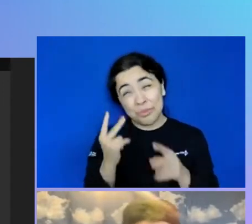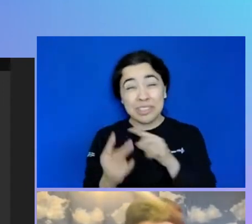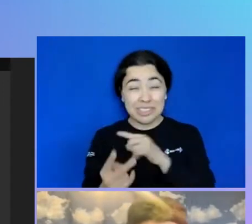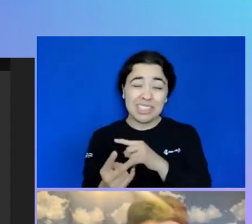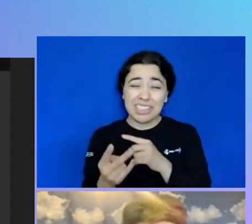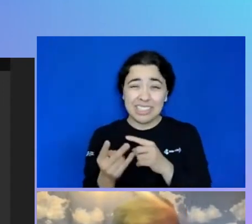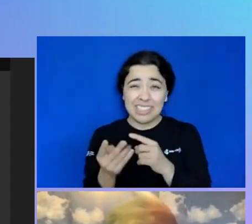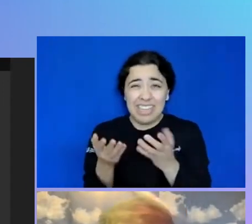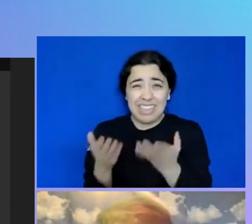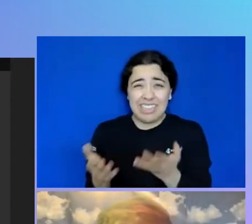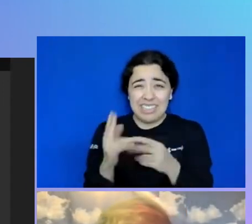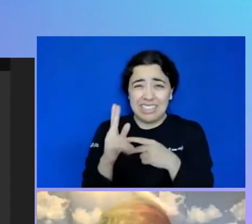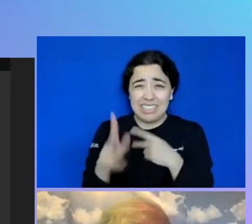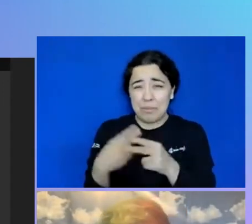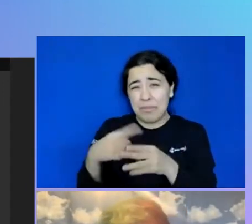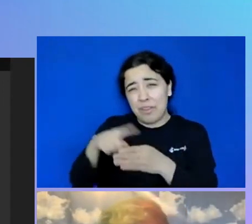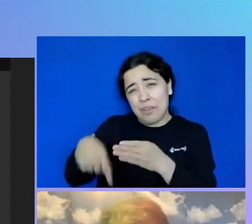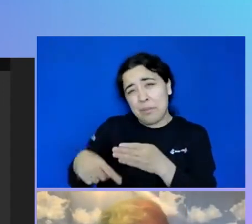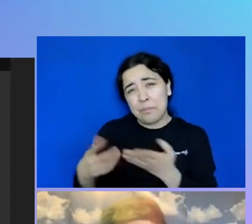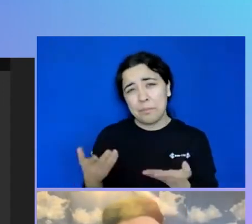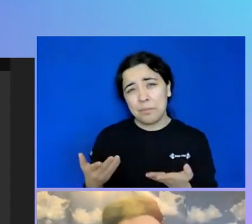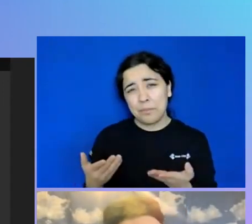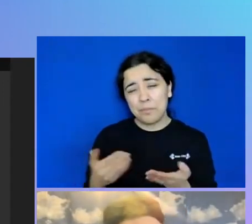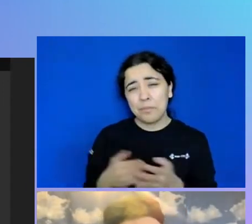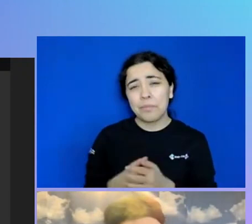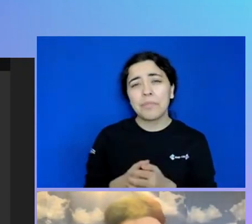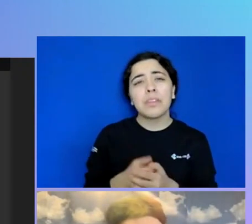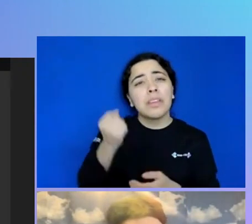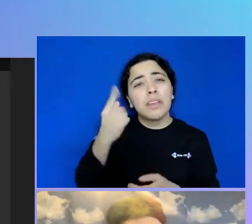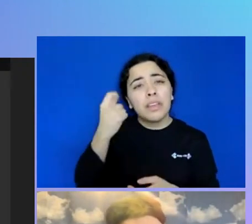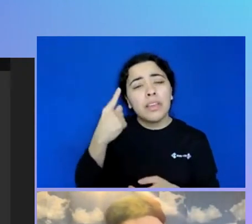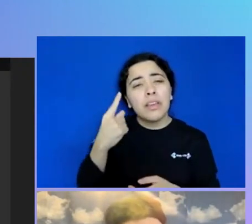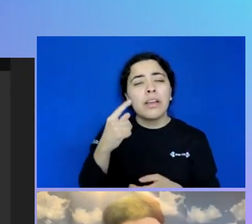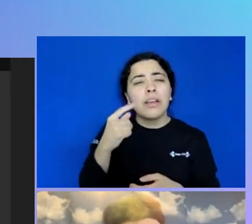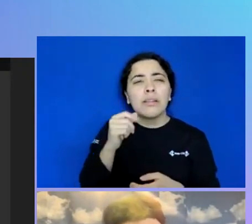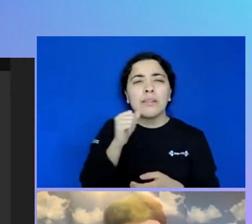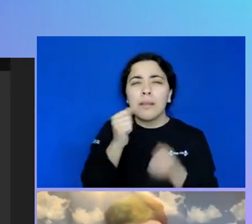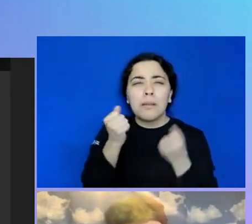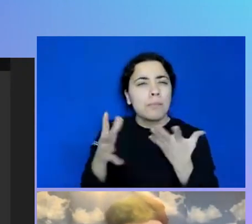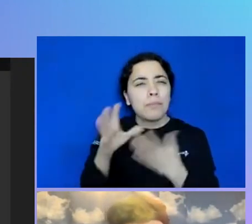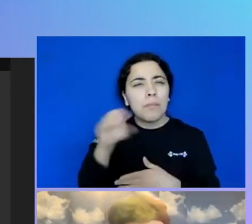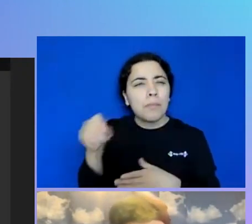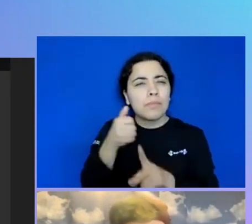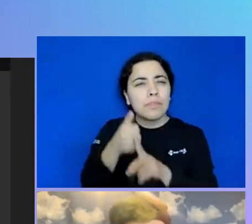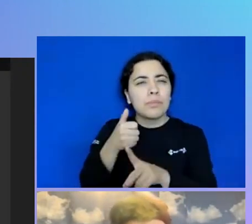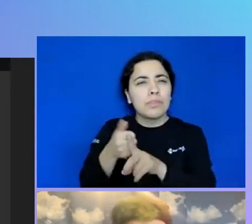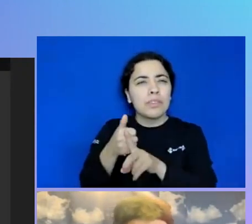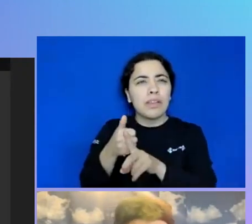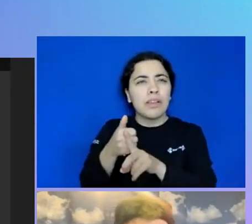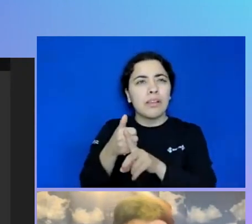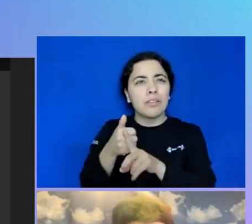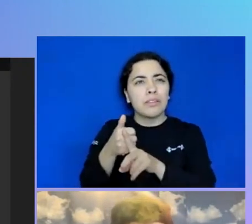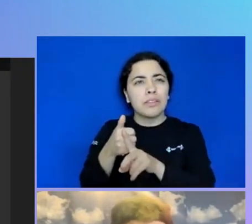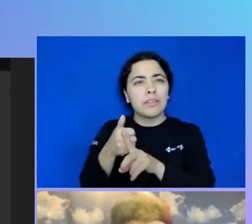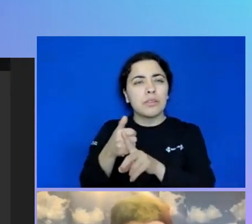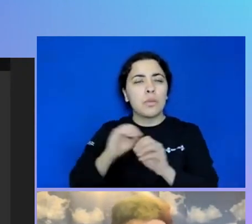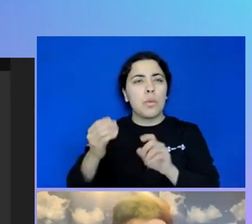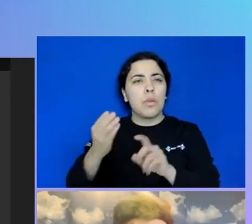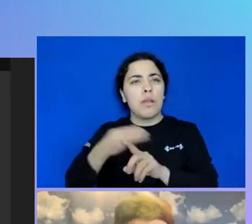this sort of outcome. Um, um, there's not a lot of companies that aren't being affected by